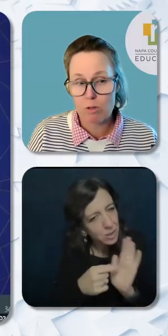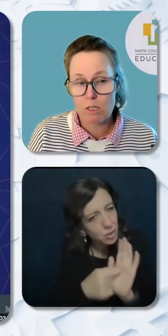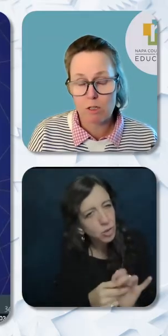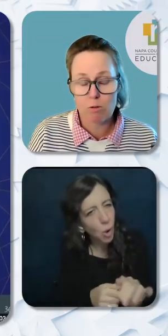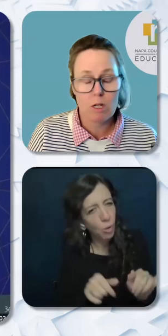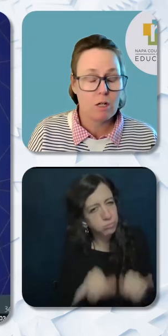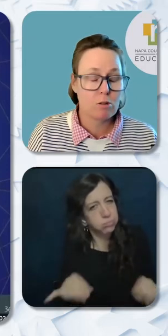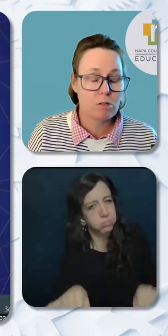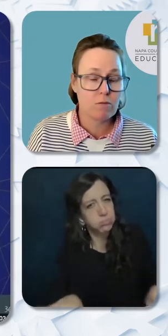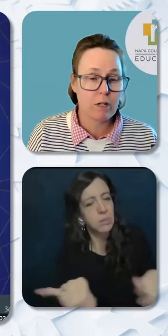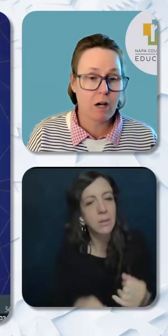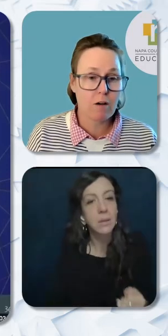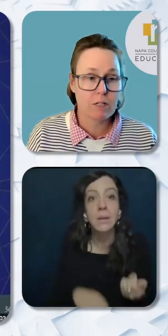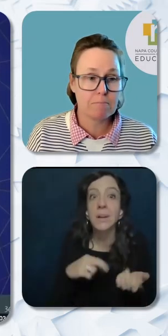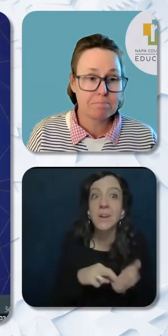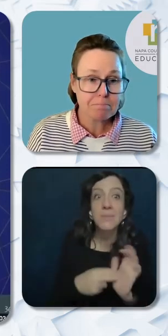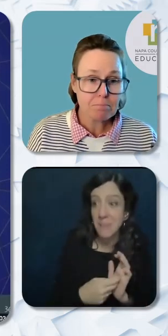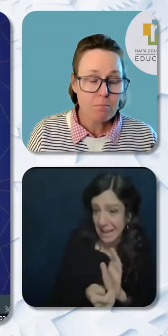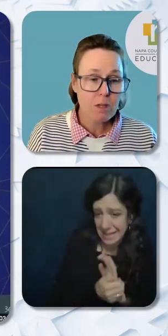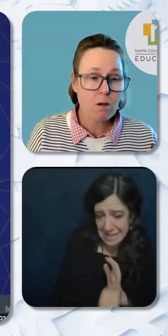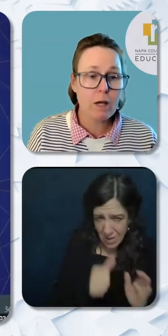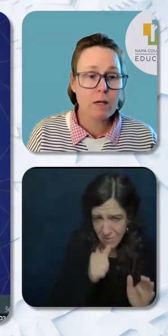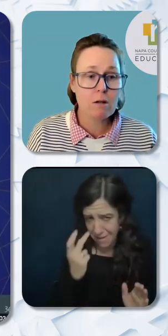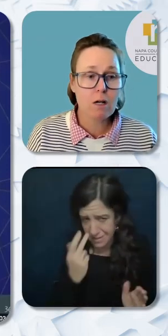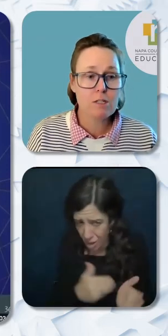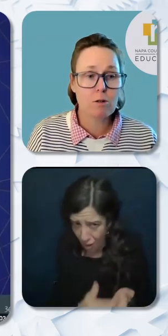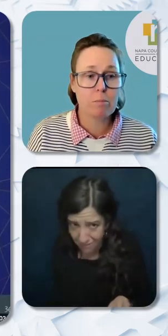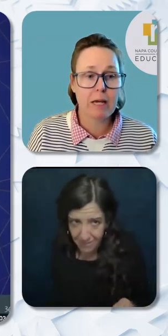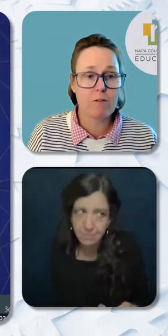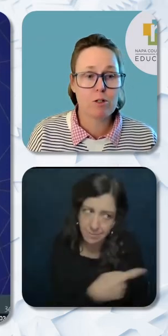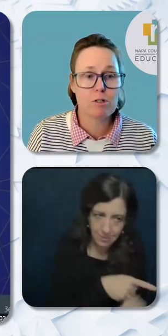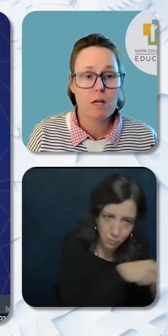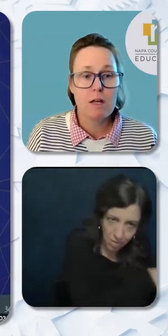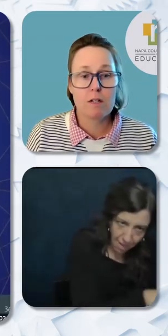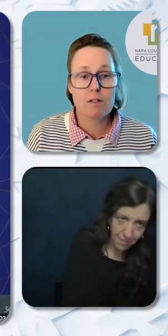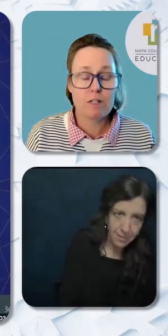so those that you don't see very often. And also, behaviors